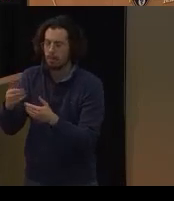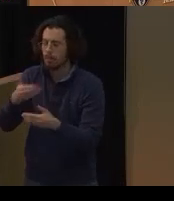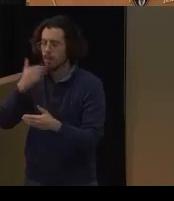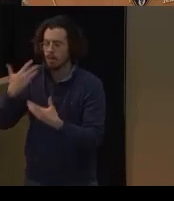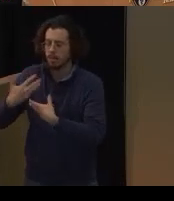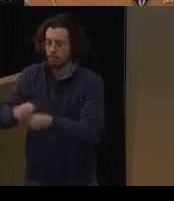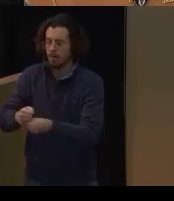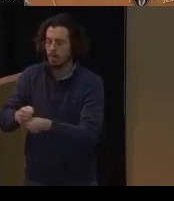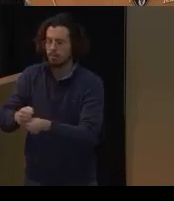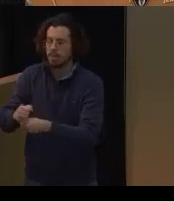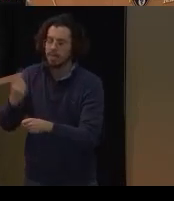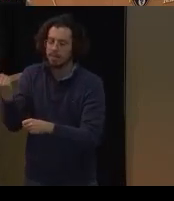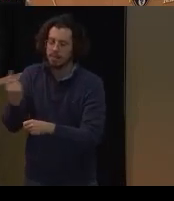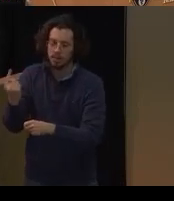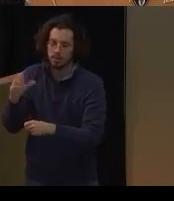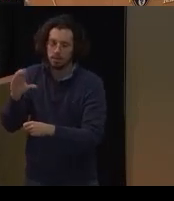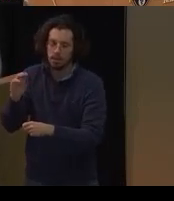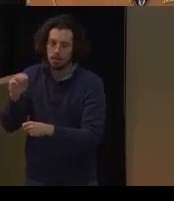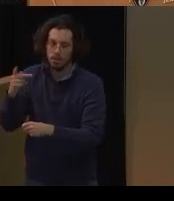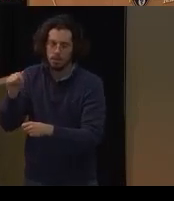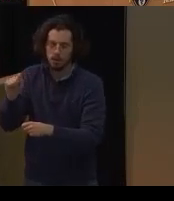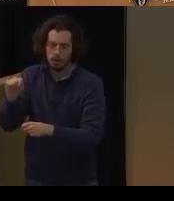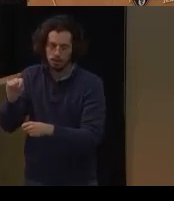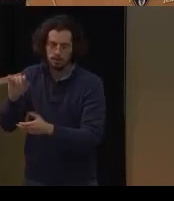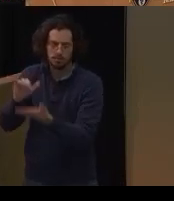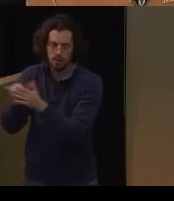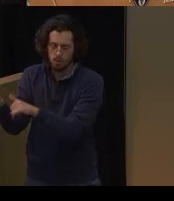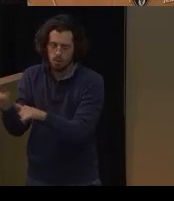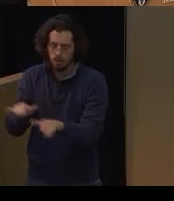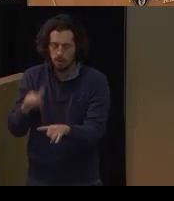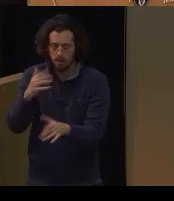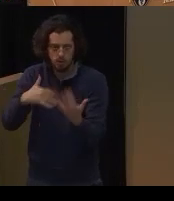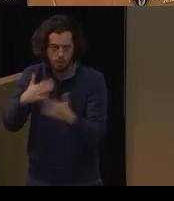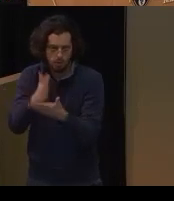which look exactly like this social component also say that we didn't do as good of a job explaining